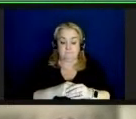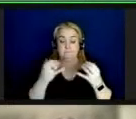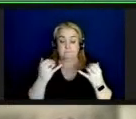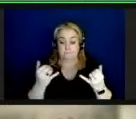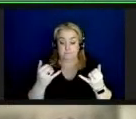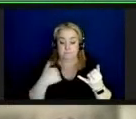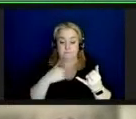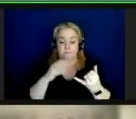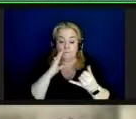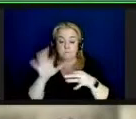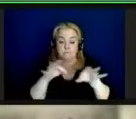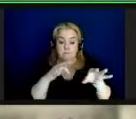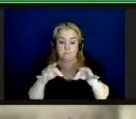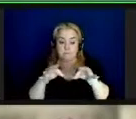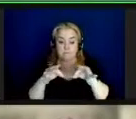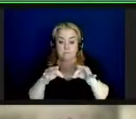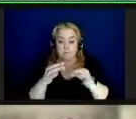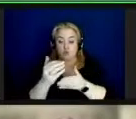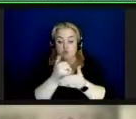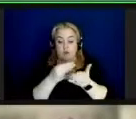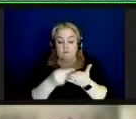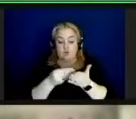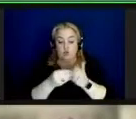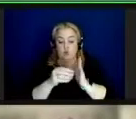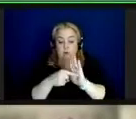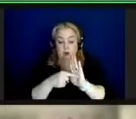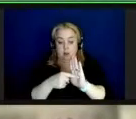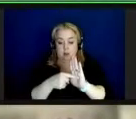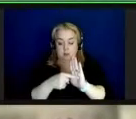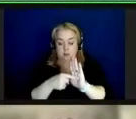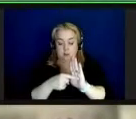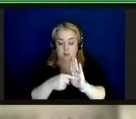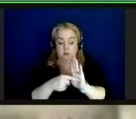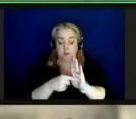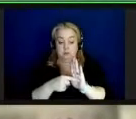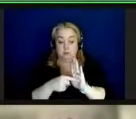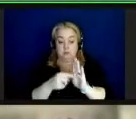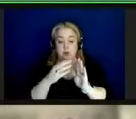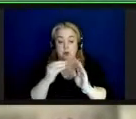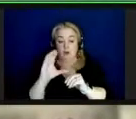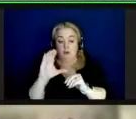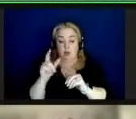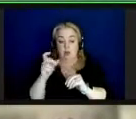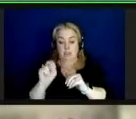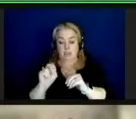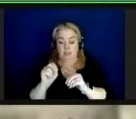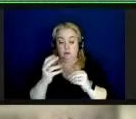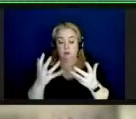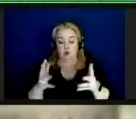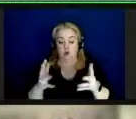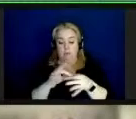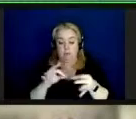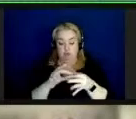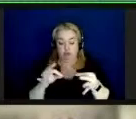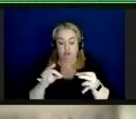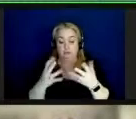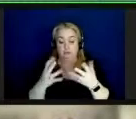REVENUES.